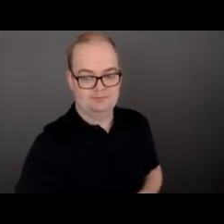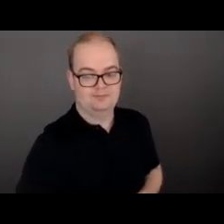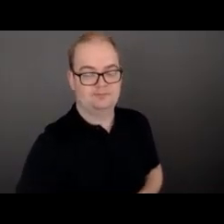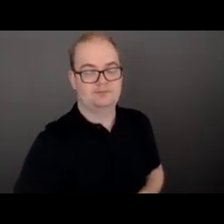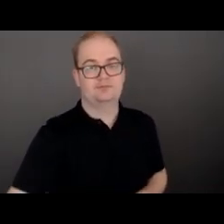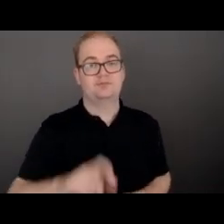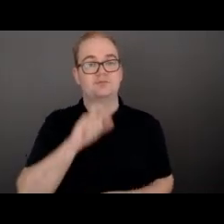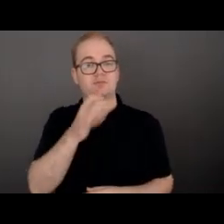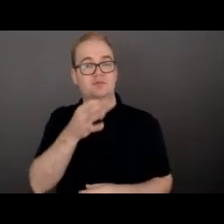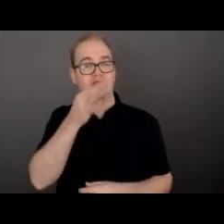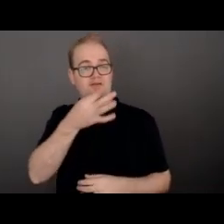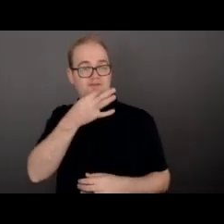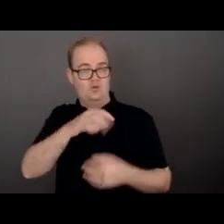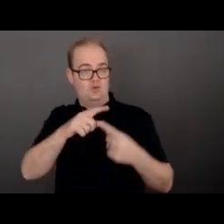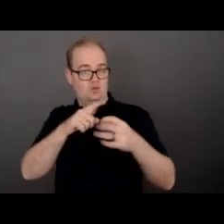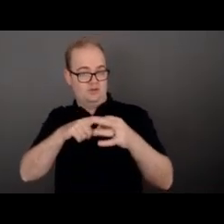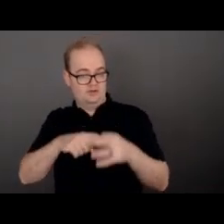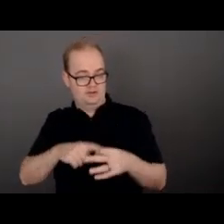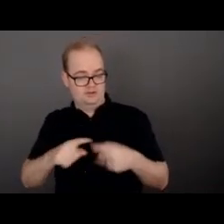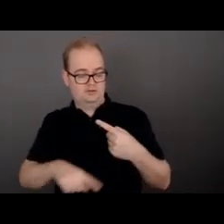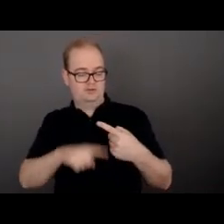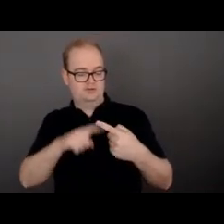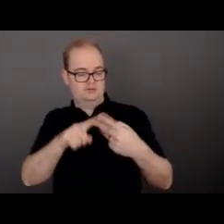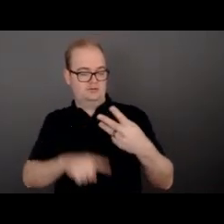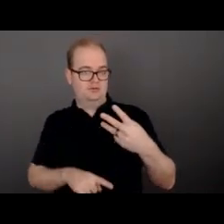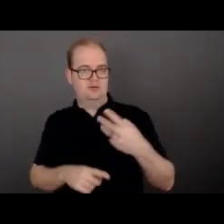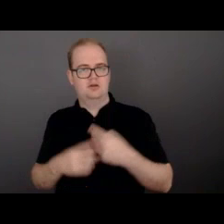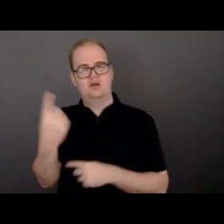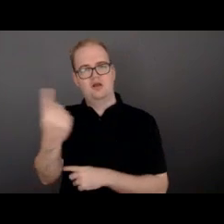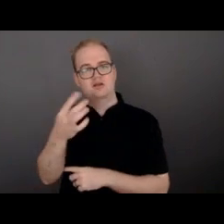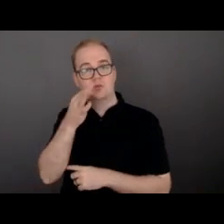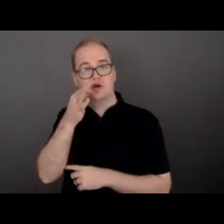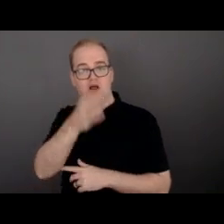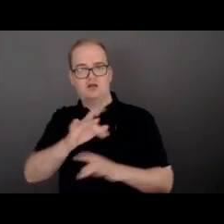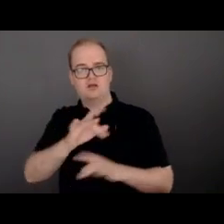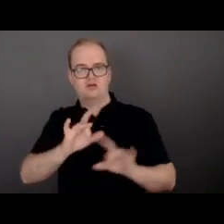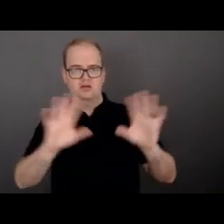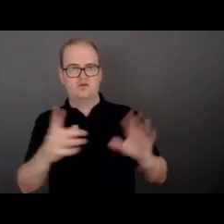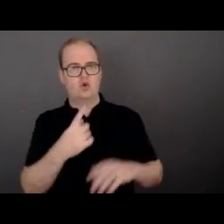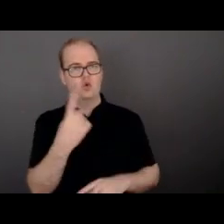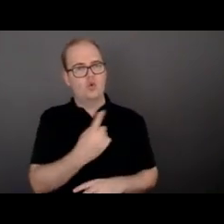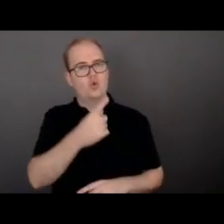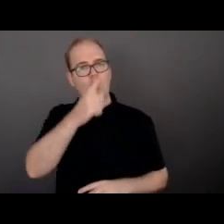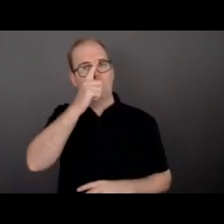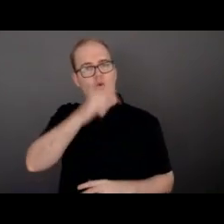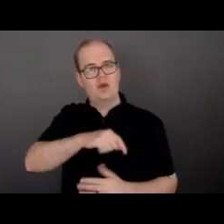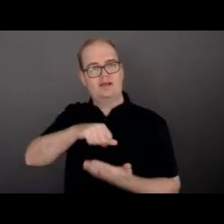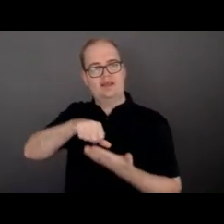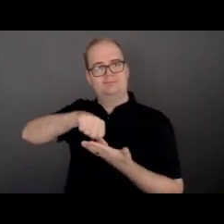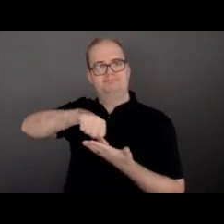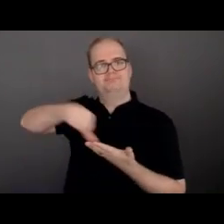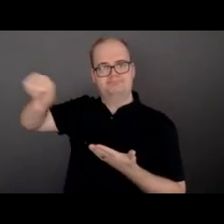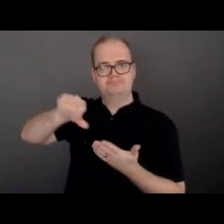Someone is asking for clarification around who can make an order.